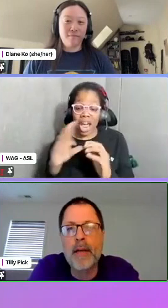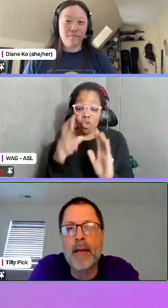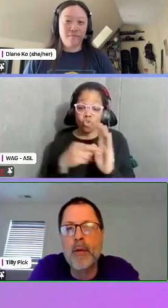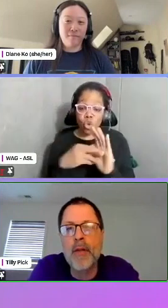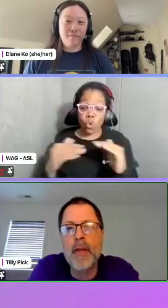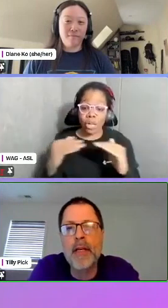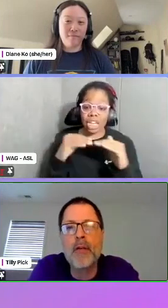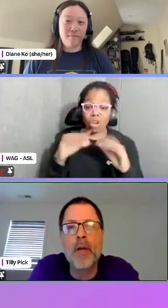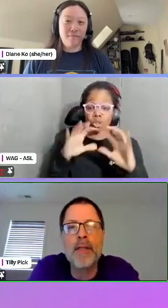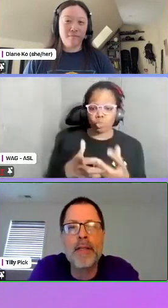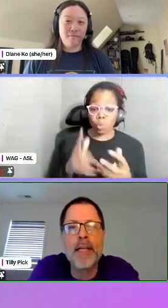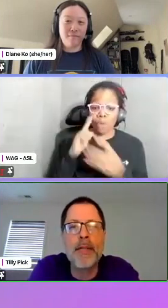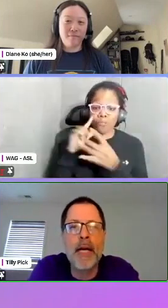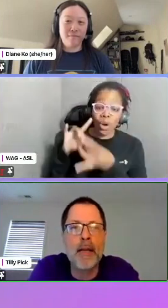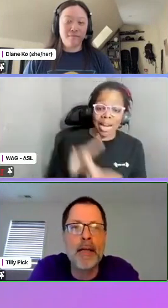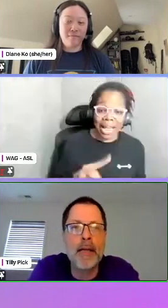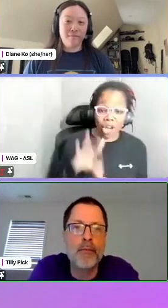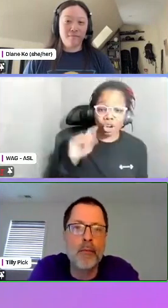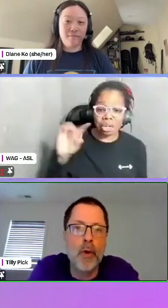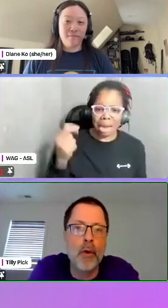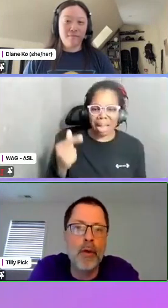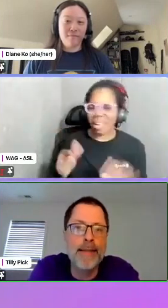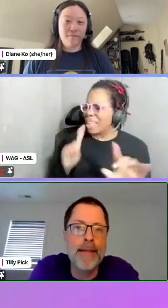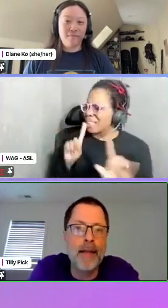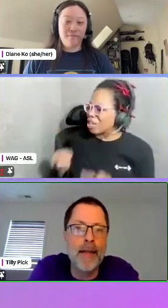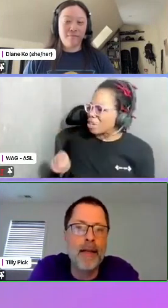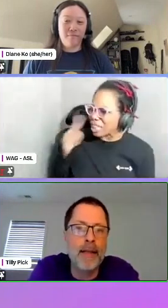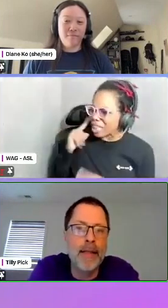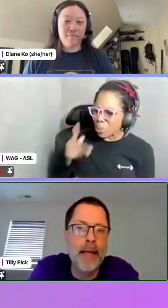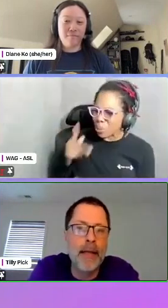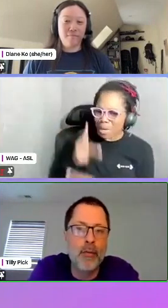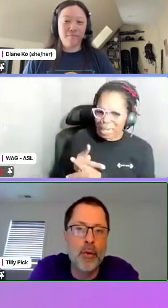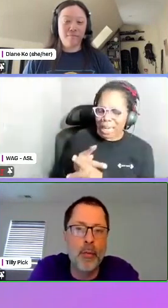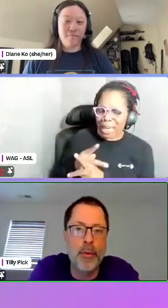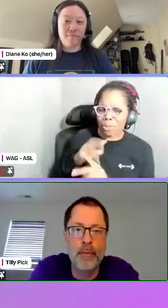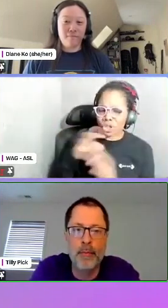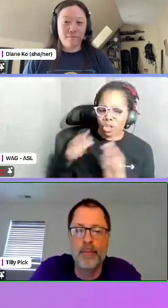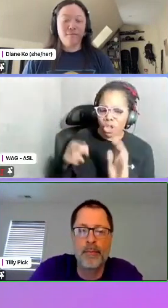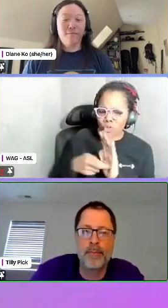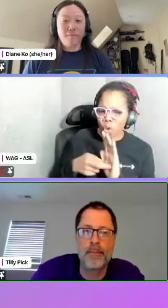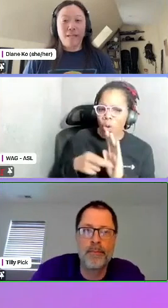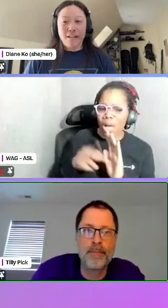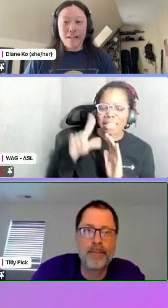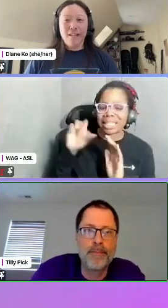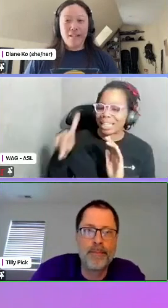allow an ID to still be passed in on your test, you